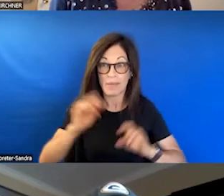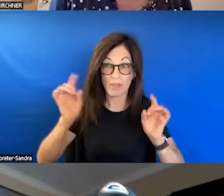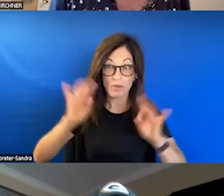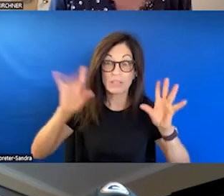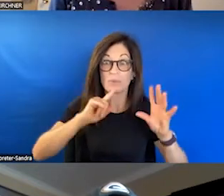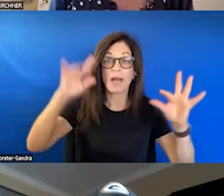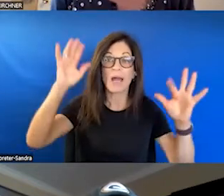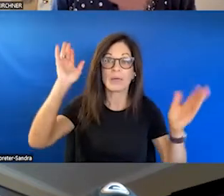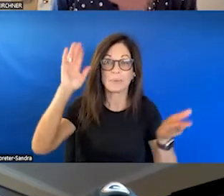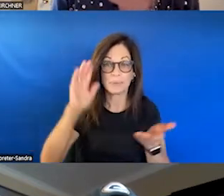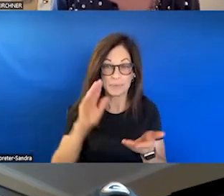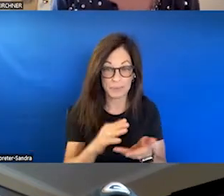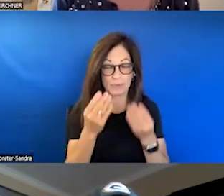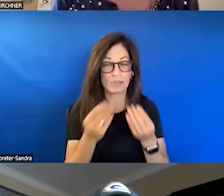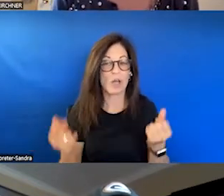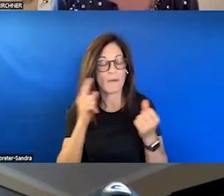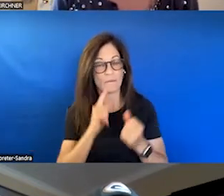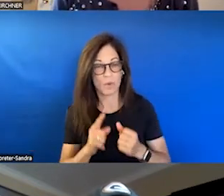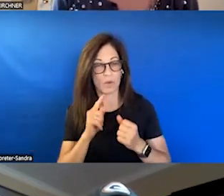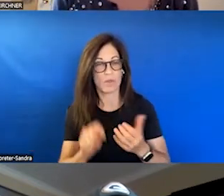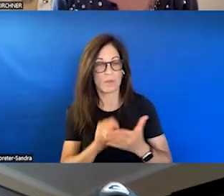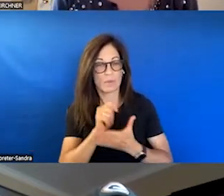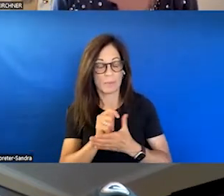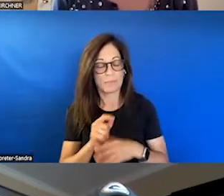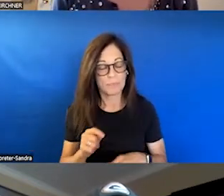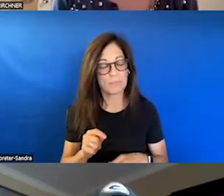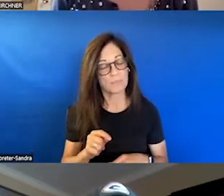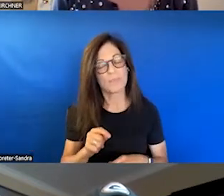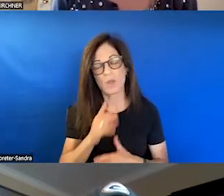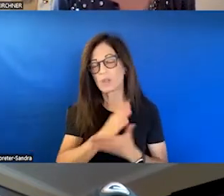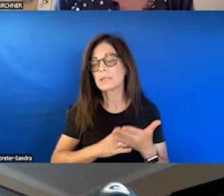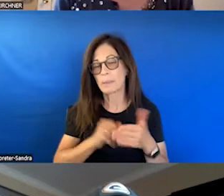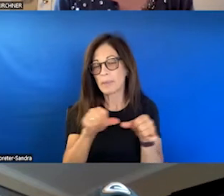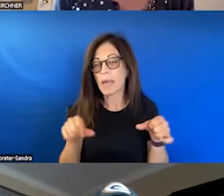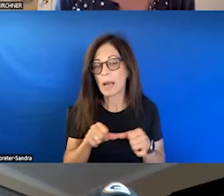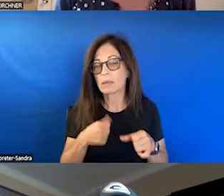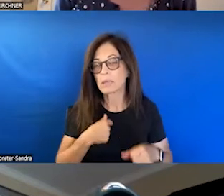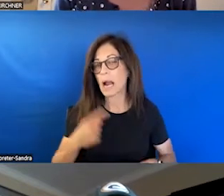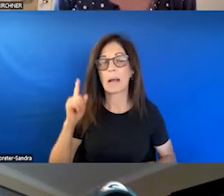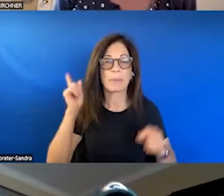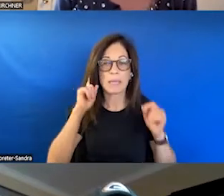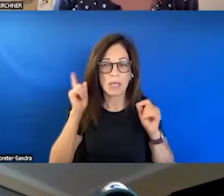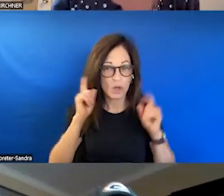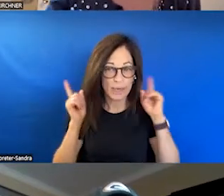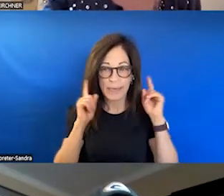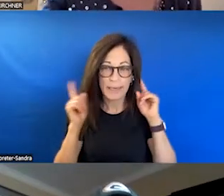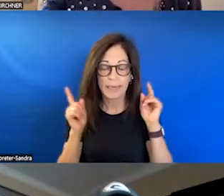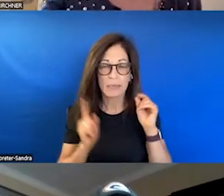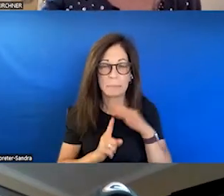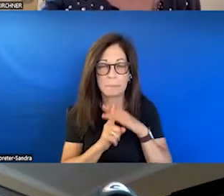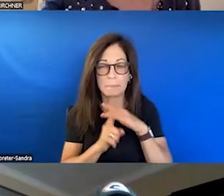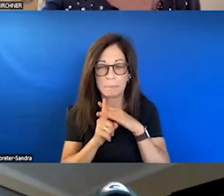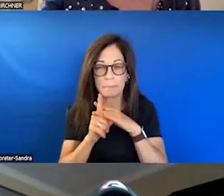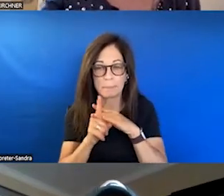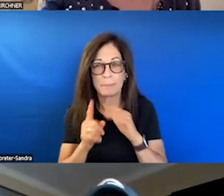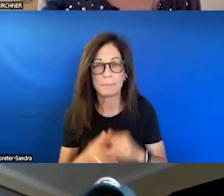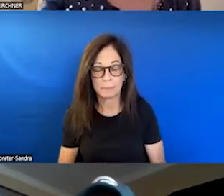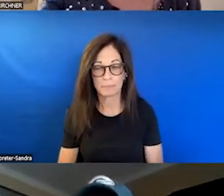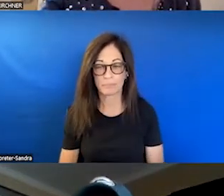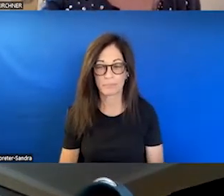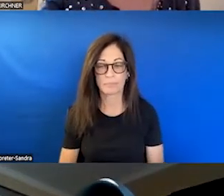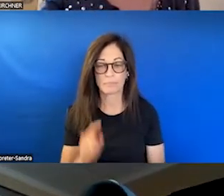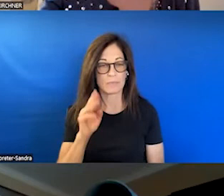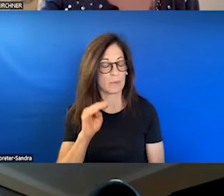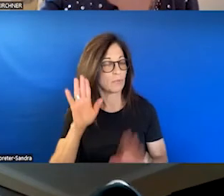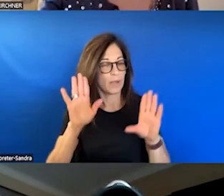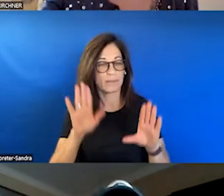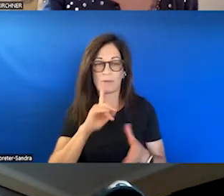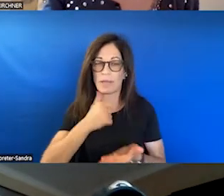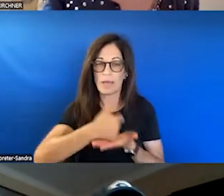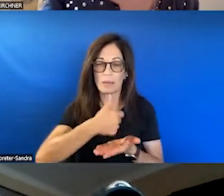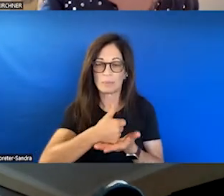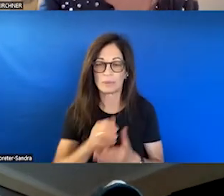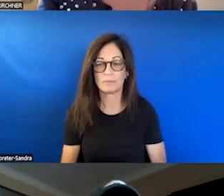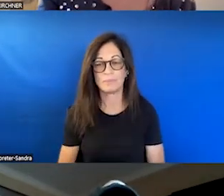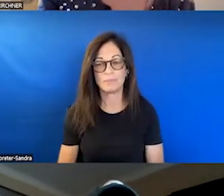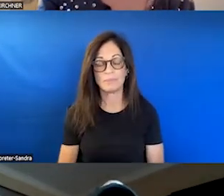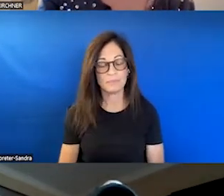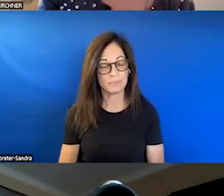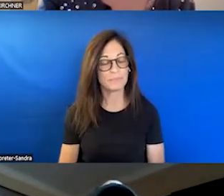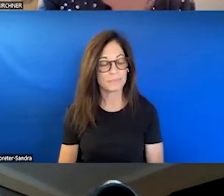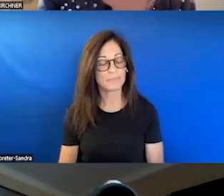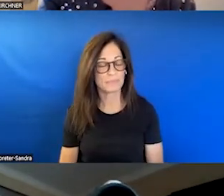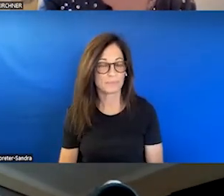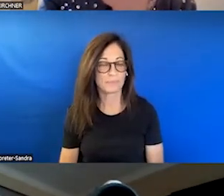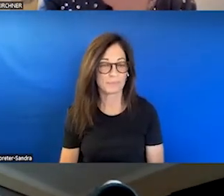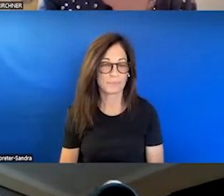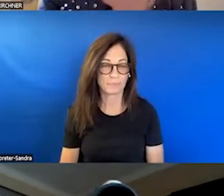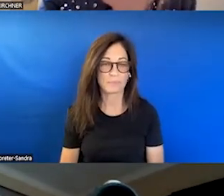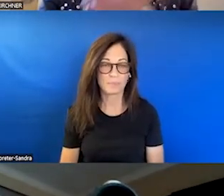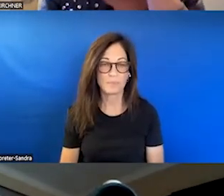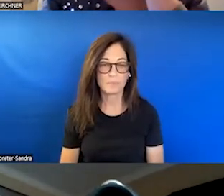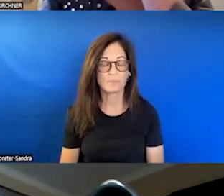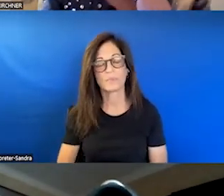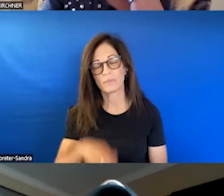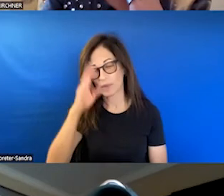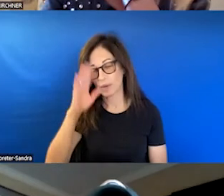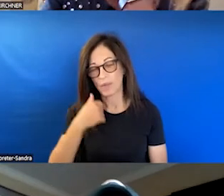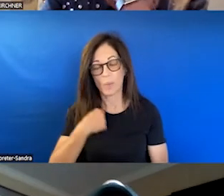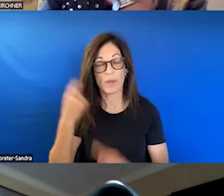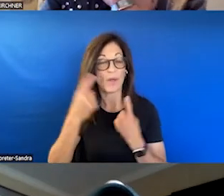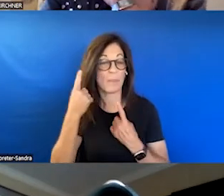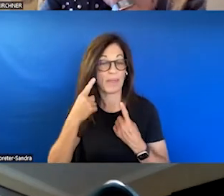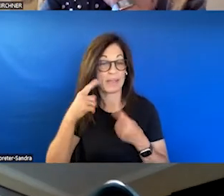OF BEEN RESOLVED FOR THE MOMENT. THOSE ARE SOME OF THE AREAS THAT I HEAR PERCOLATING UP. ONE OF THE